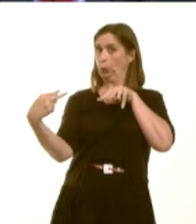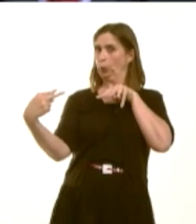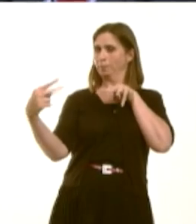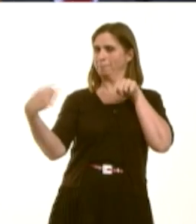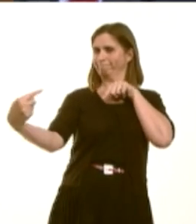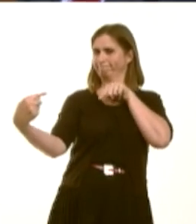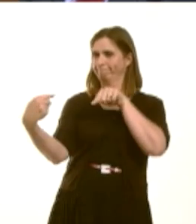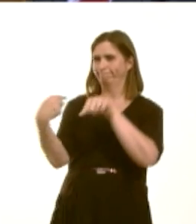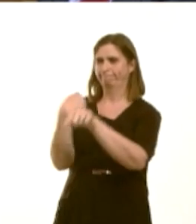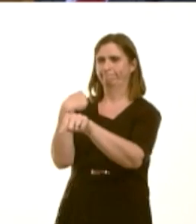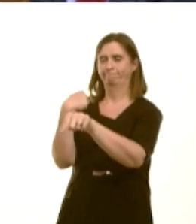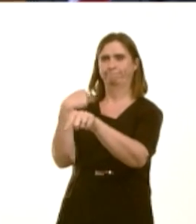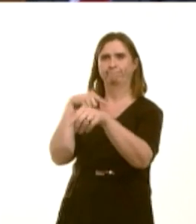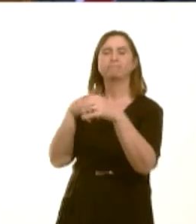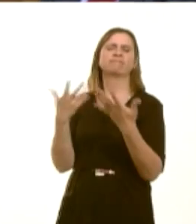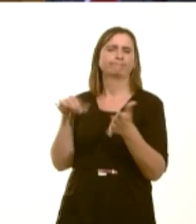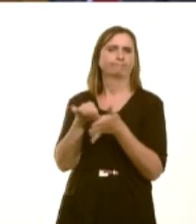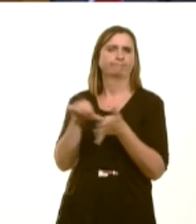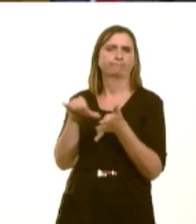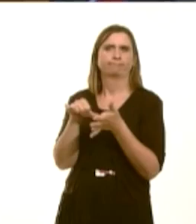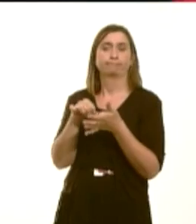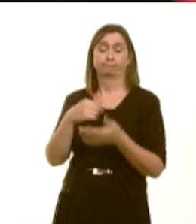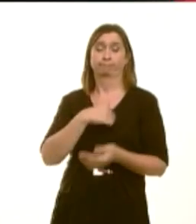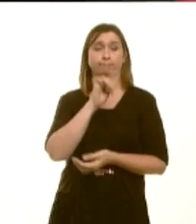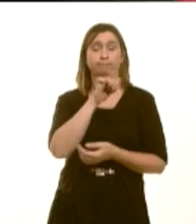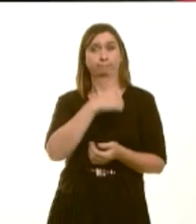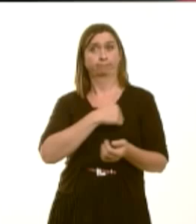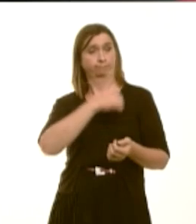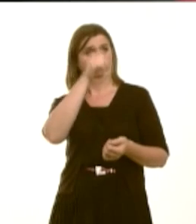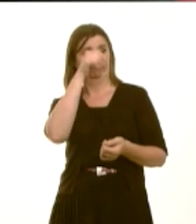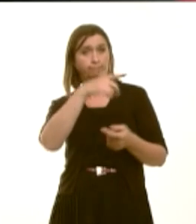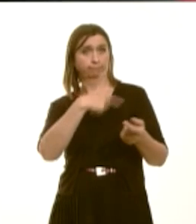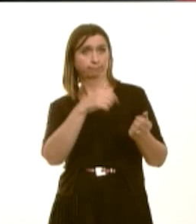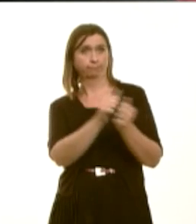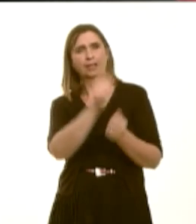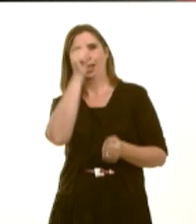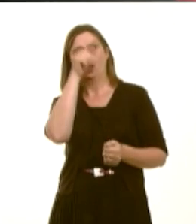as a Government, which chimes, I think, with his view, in reality, although heís not entirely